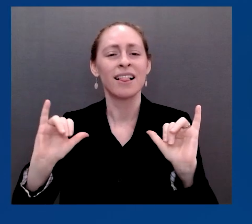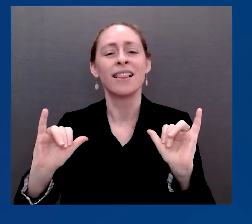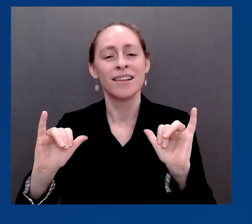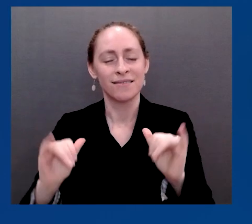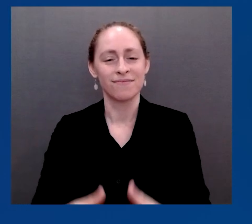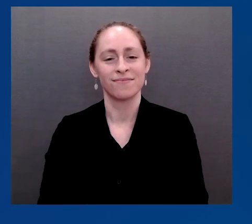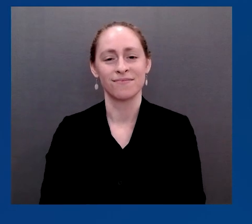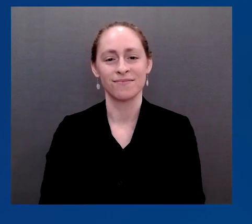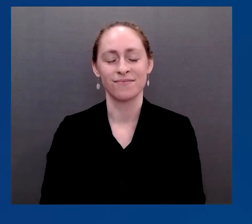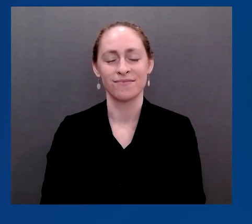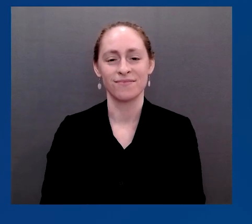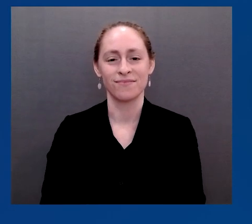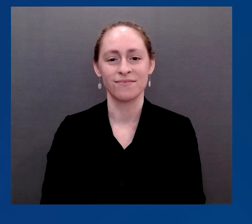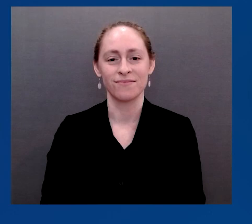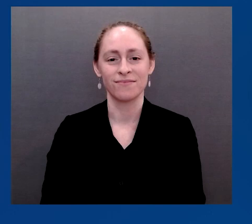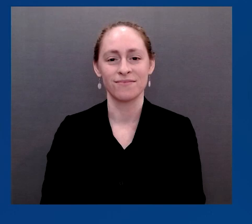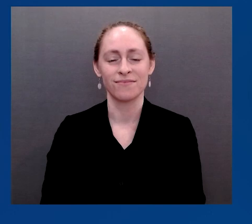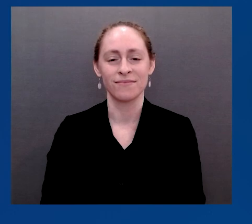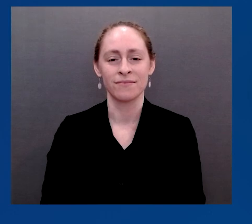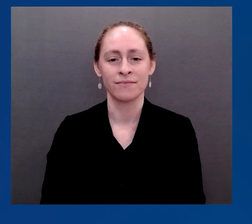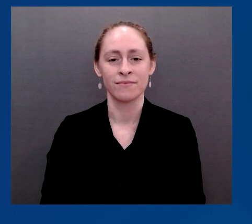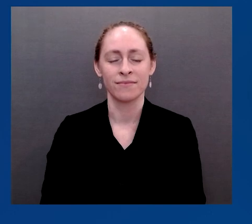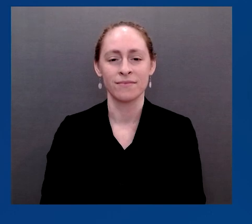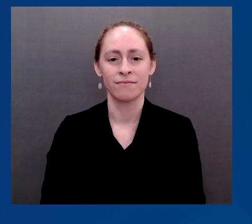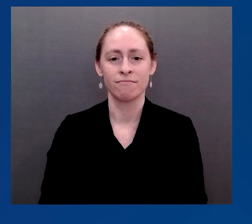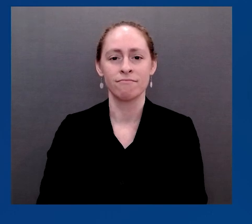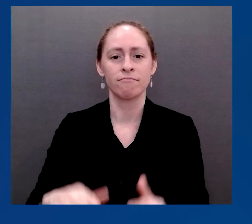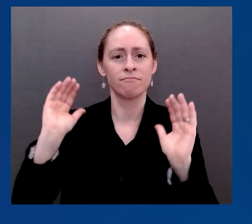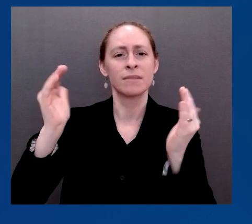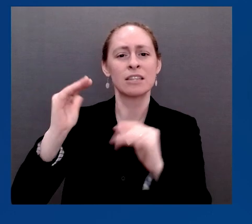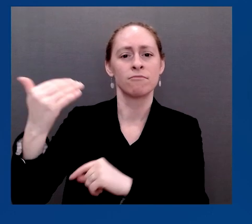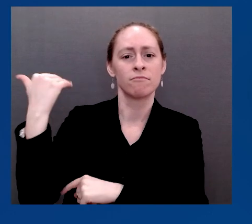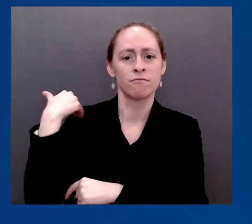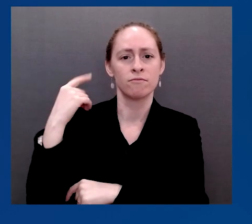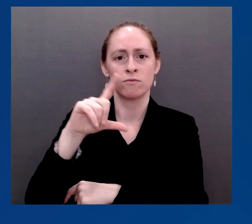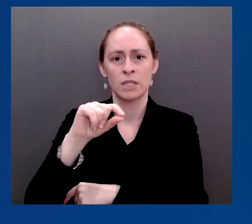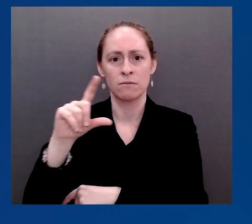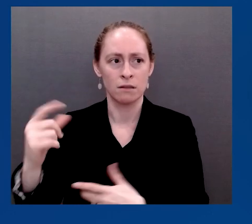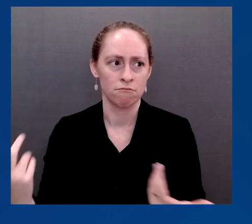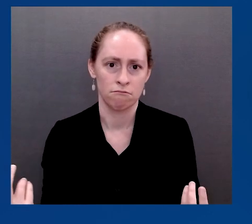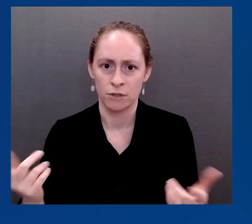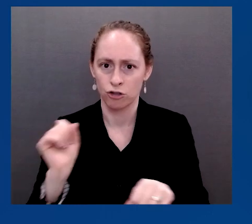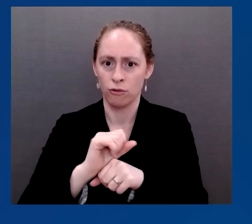Even as we face the extremely transmissible Omicron variant and saw a record number of cases,